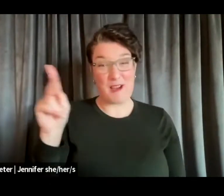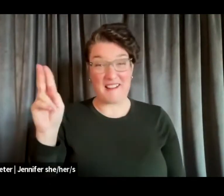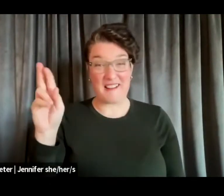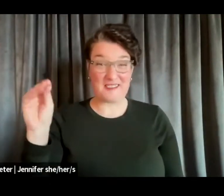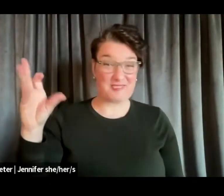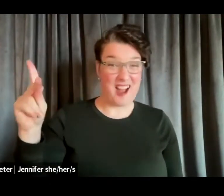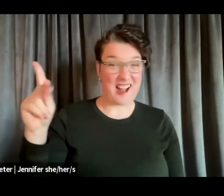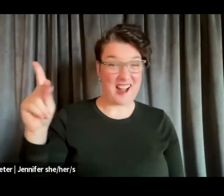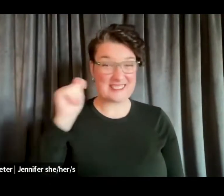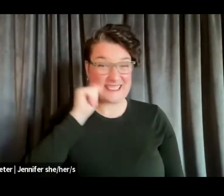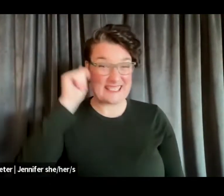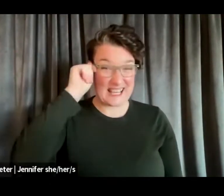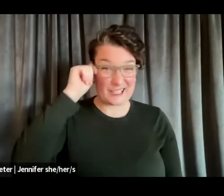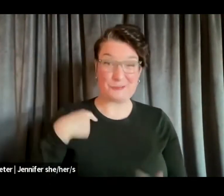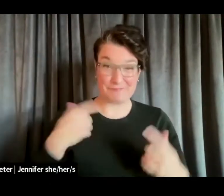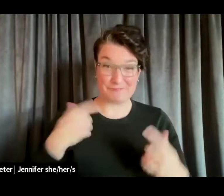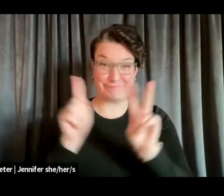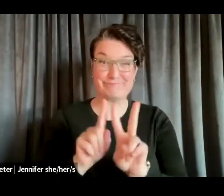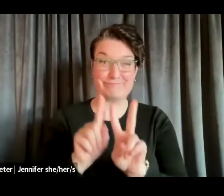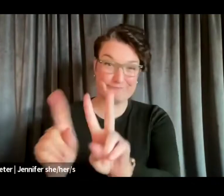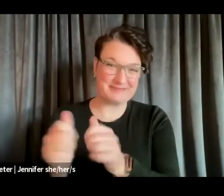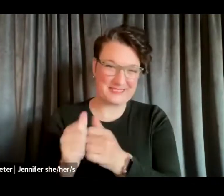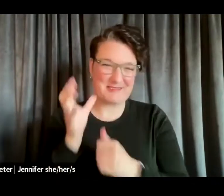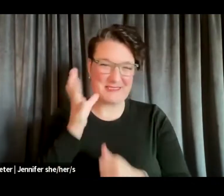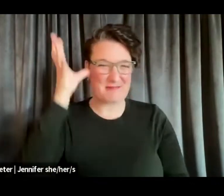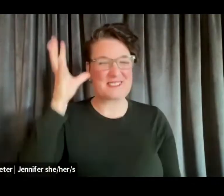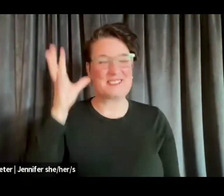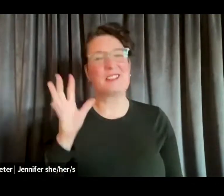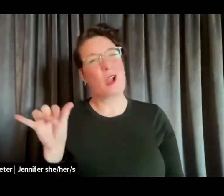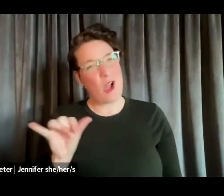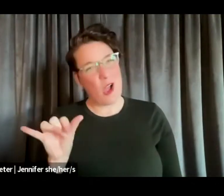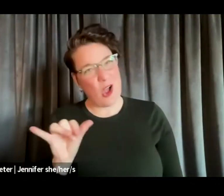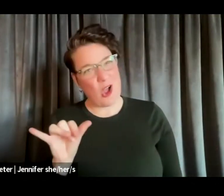And Also I associate, well, I just wanted to say that.